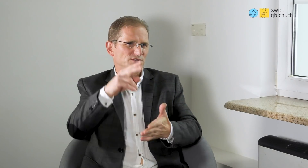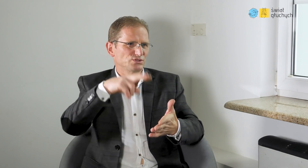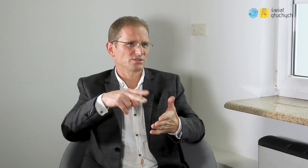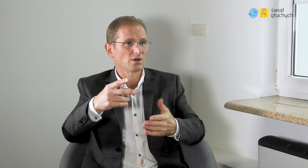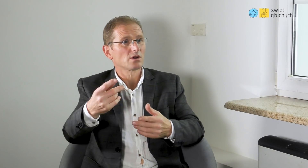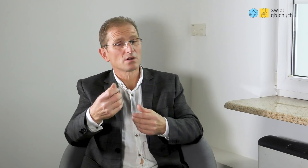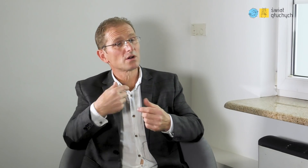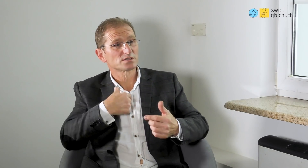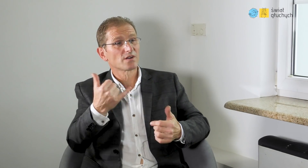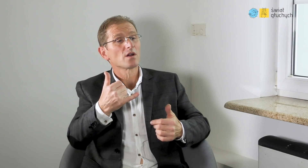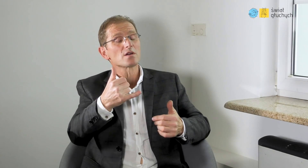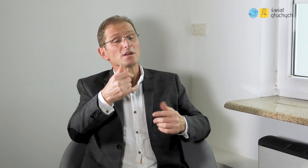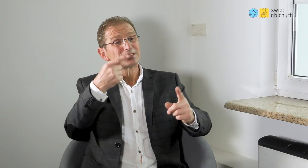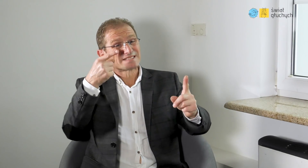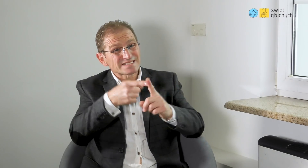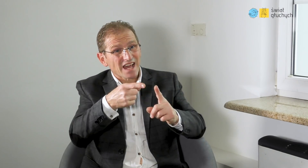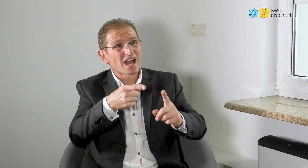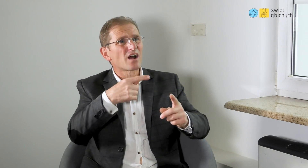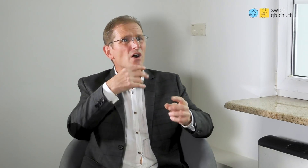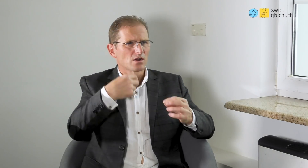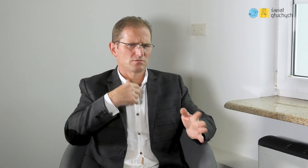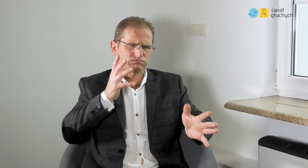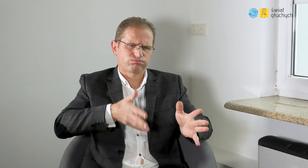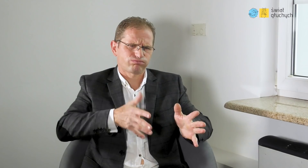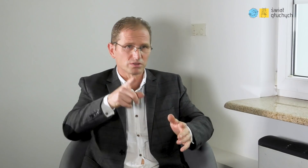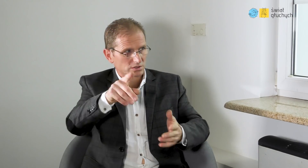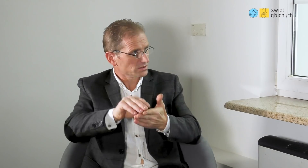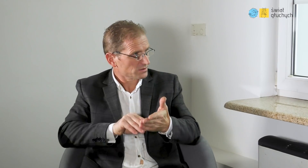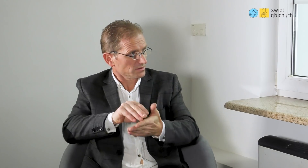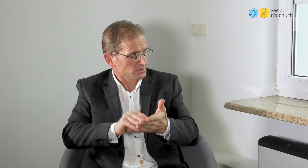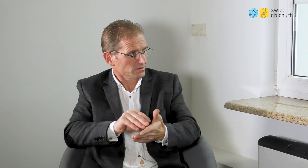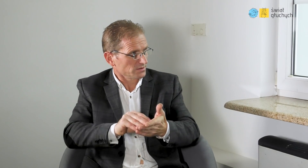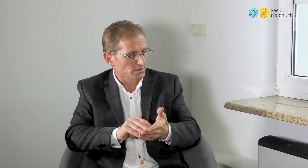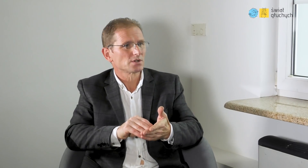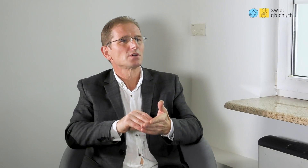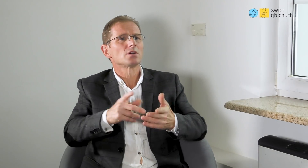In a situation where a response is required, I sign and other people write it in Polish.